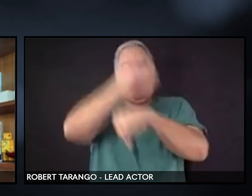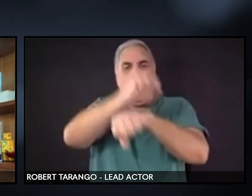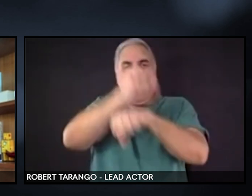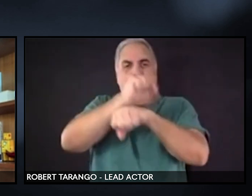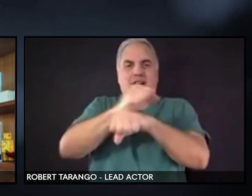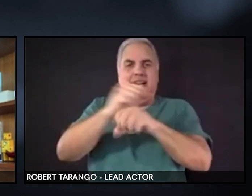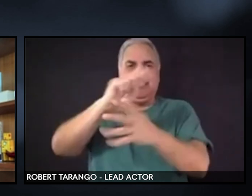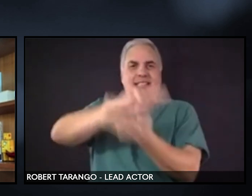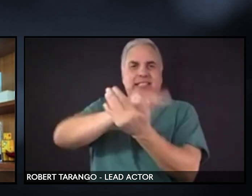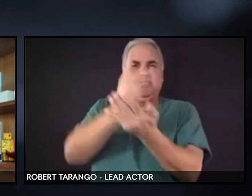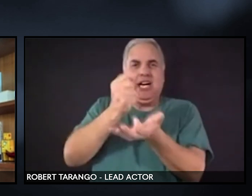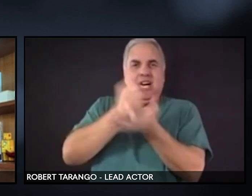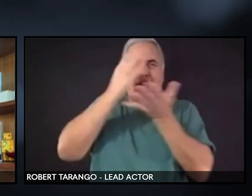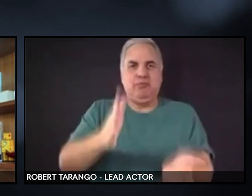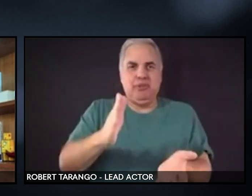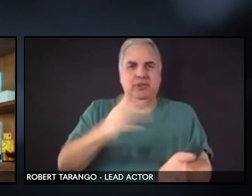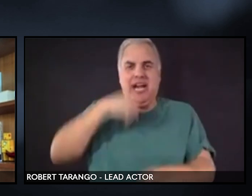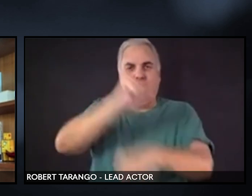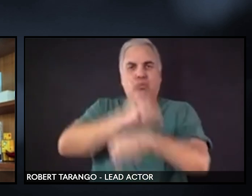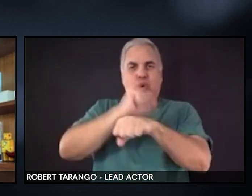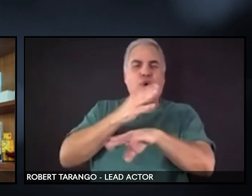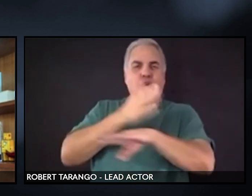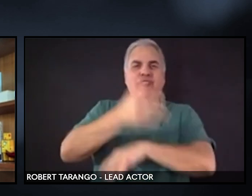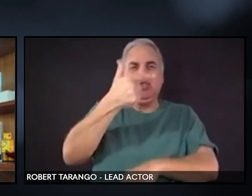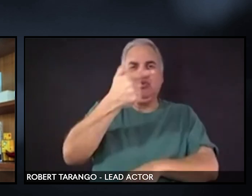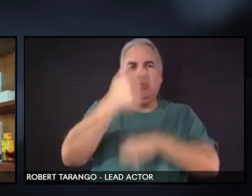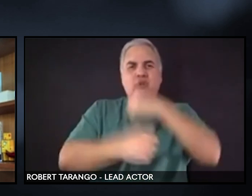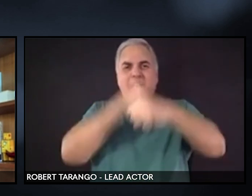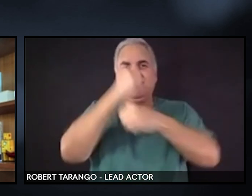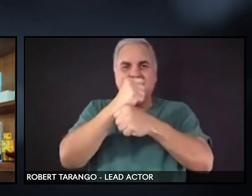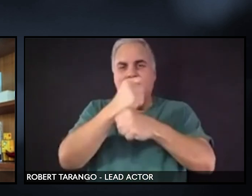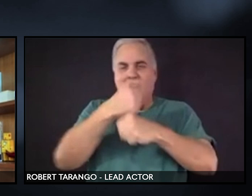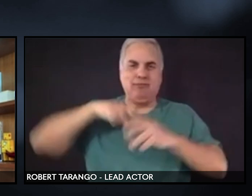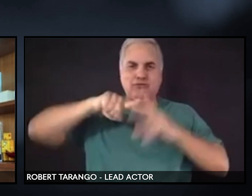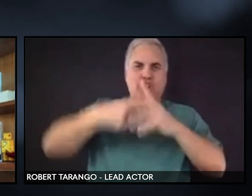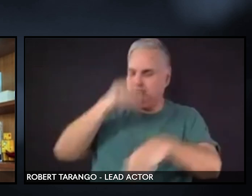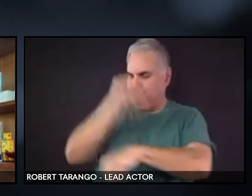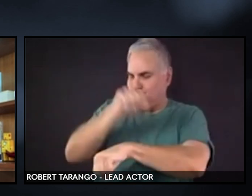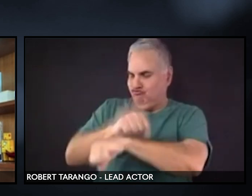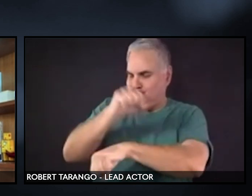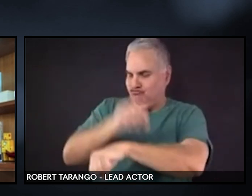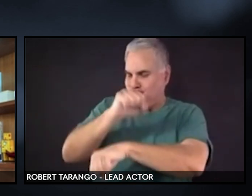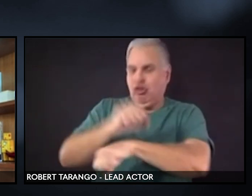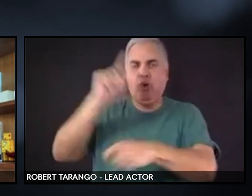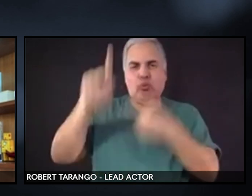Doug, I was at work. I was a kitchen worker where I had been working for over